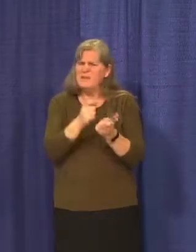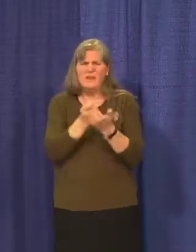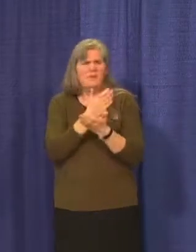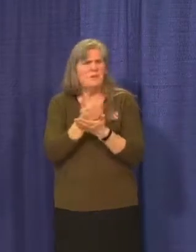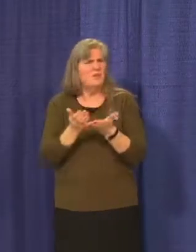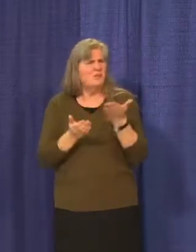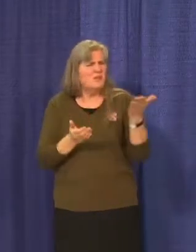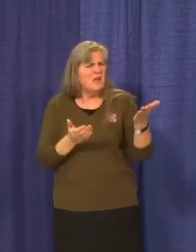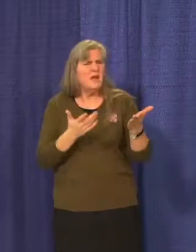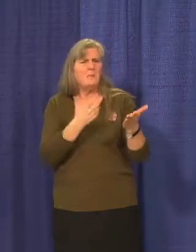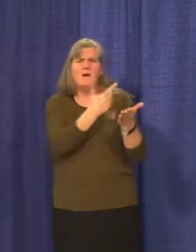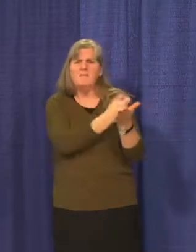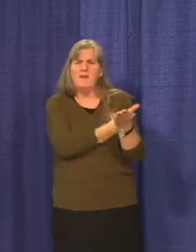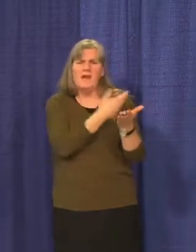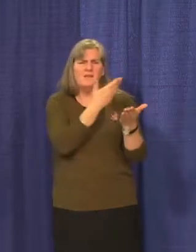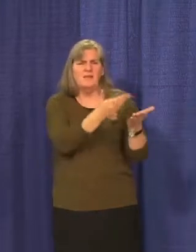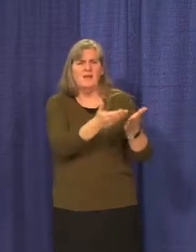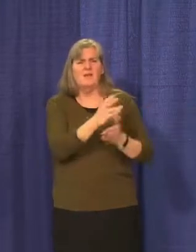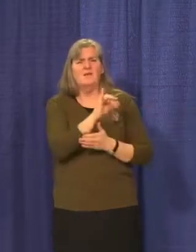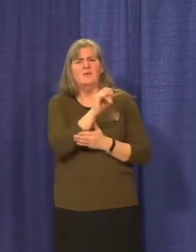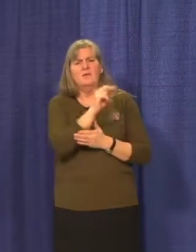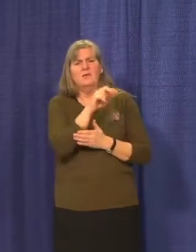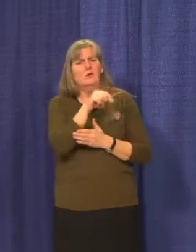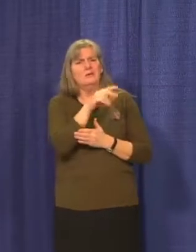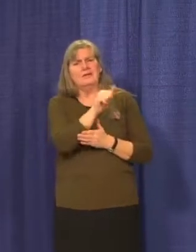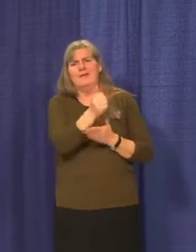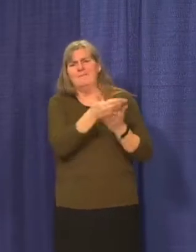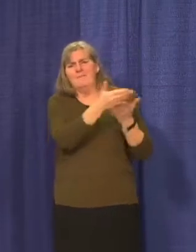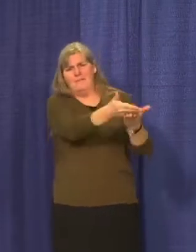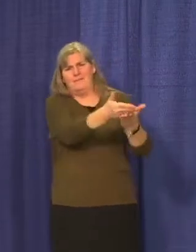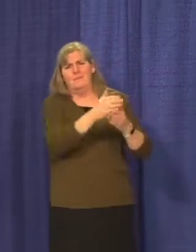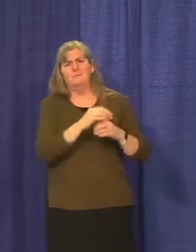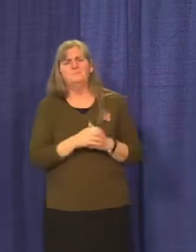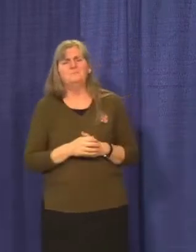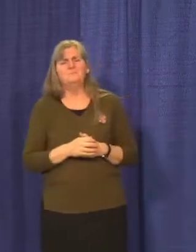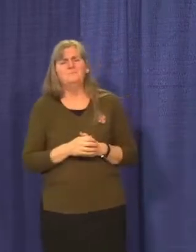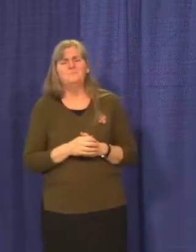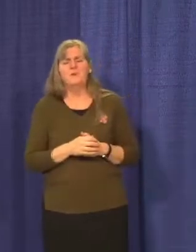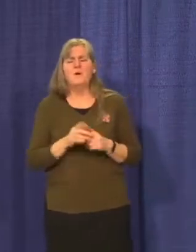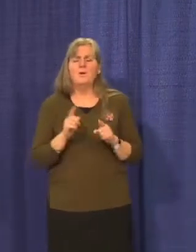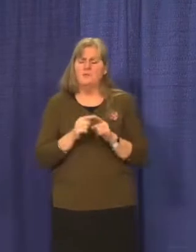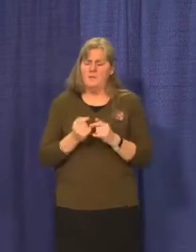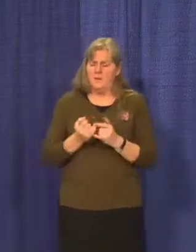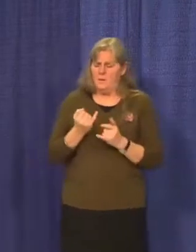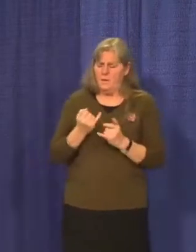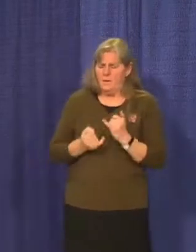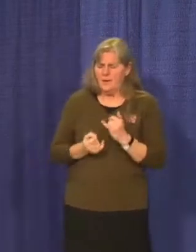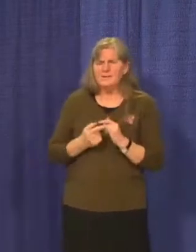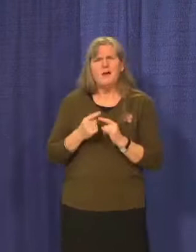detailed information about the vaccine online at Yukon.ca. In a closing, I want to